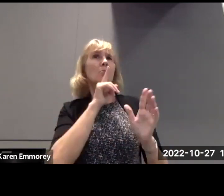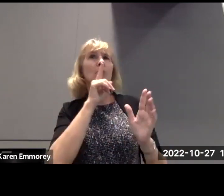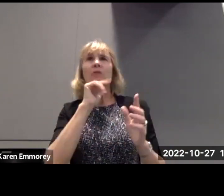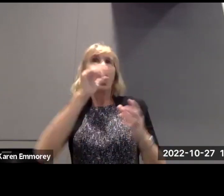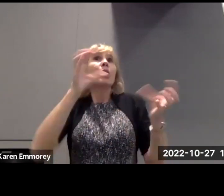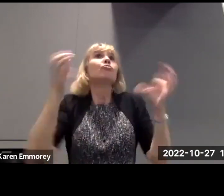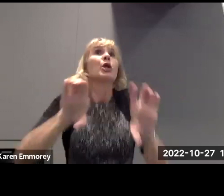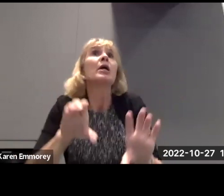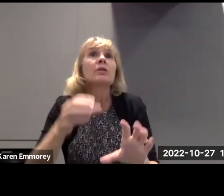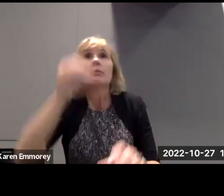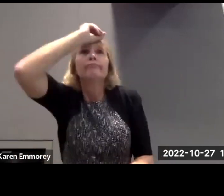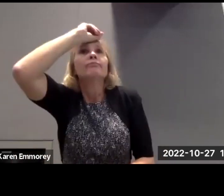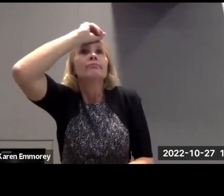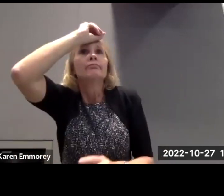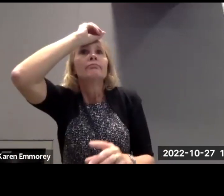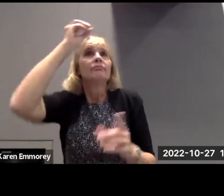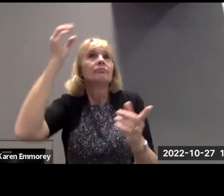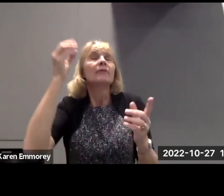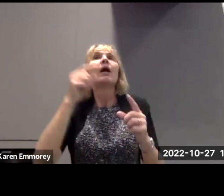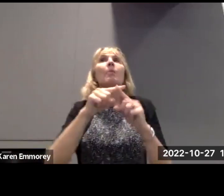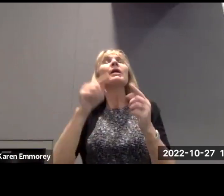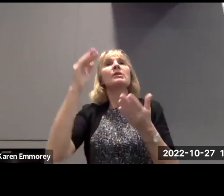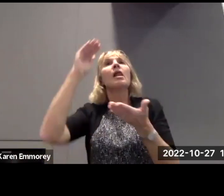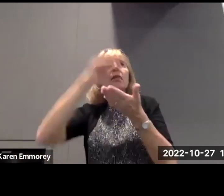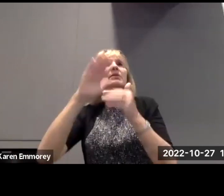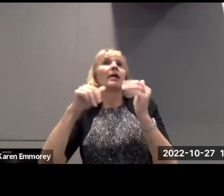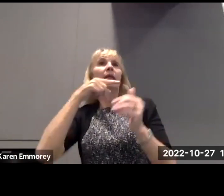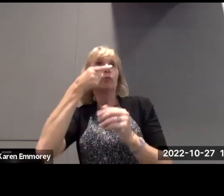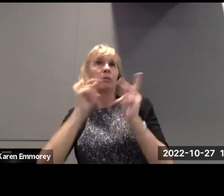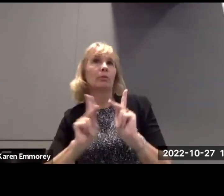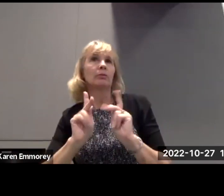We've also started to do research adults again, looking at morphology